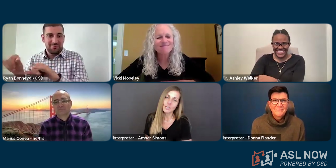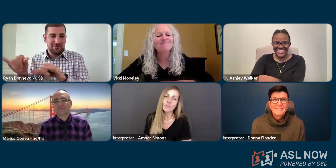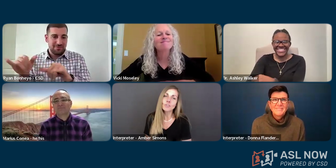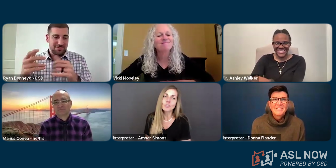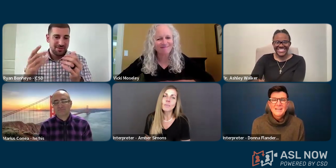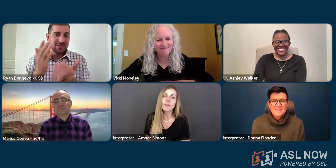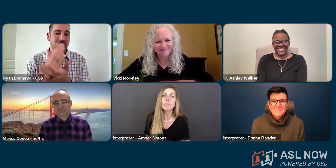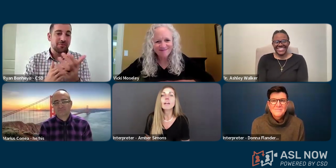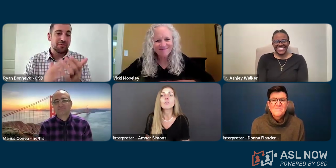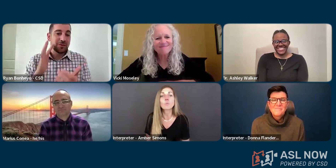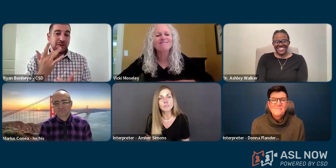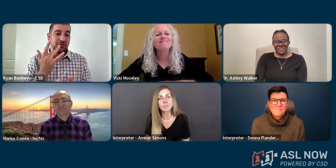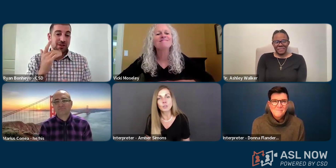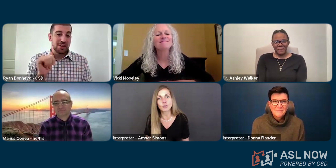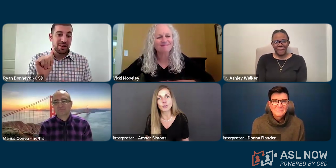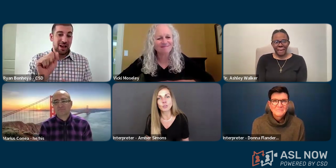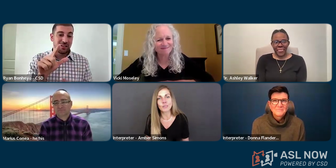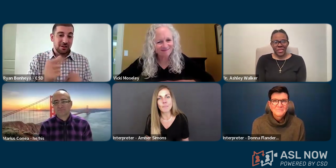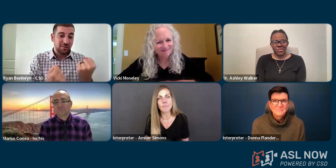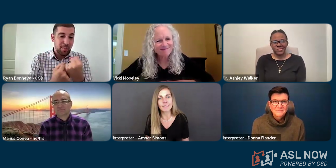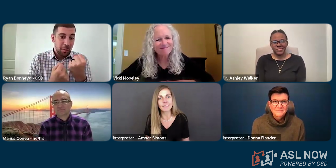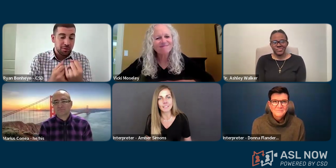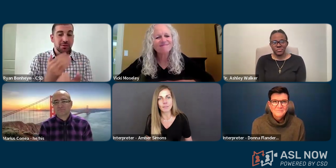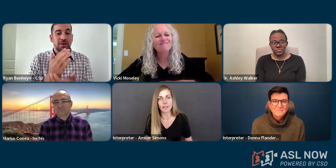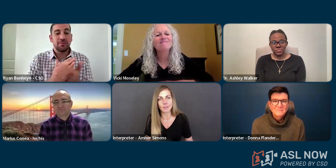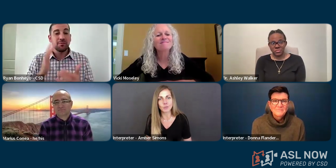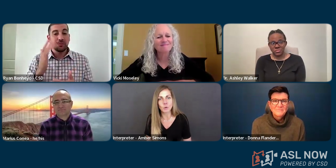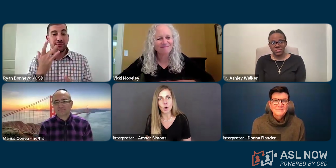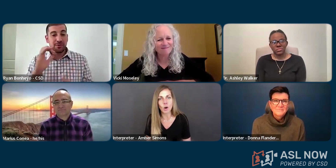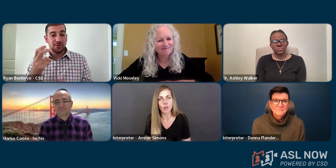Don't assume that because one told you it means it applies to all.